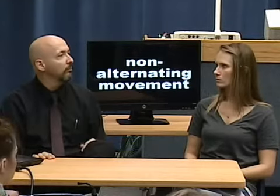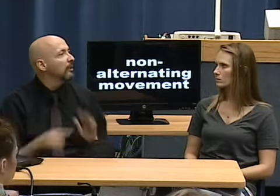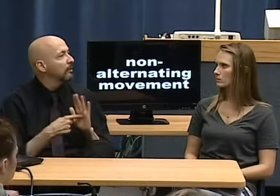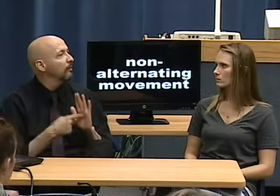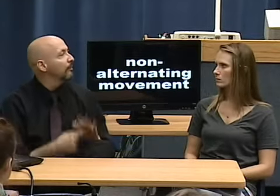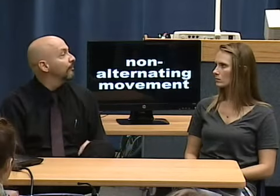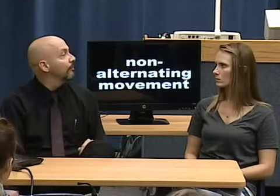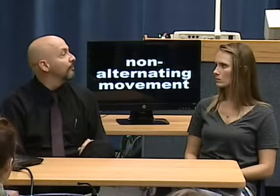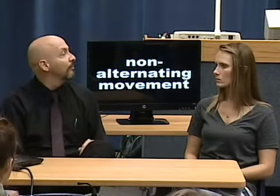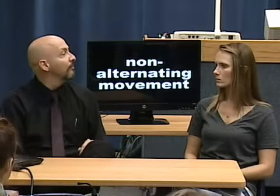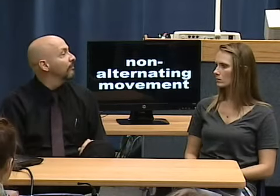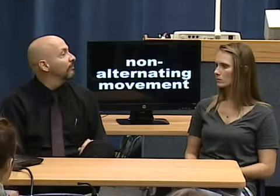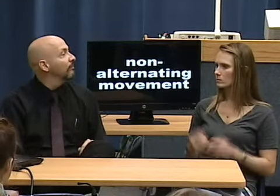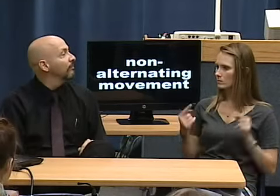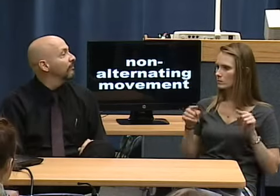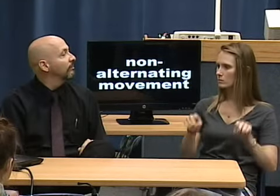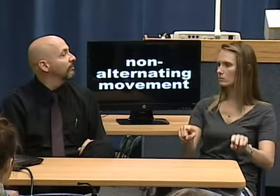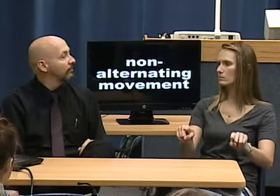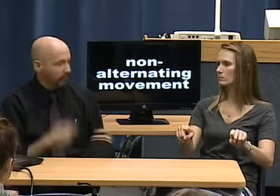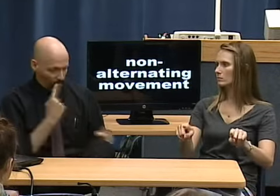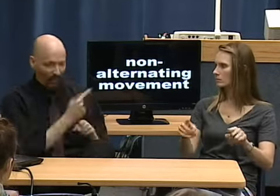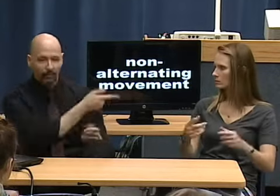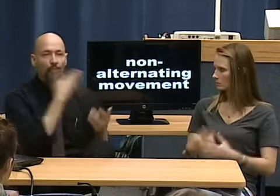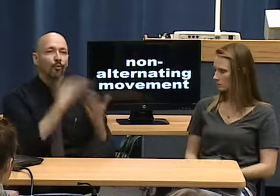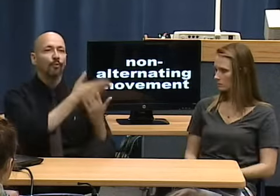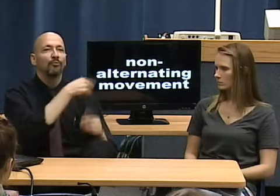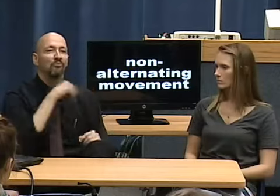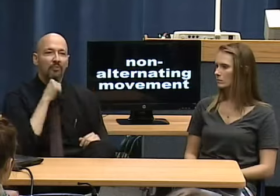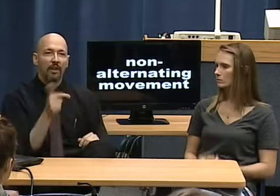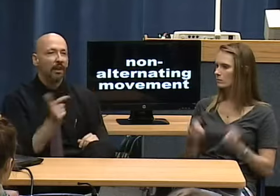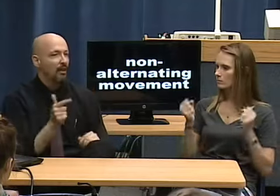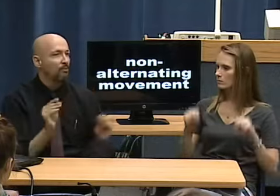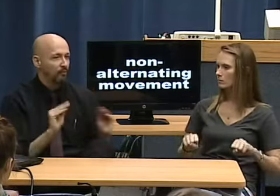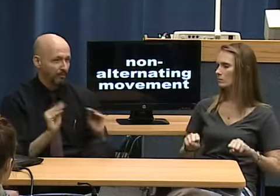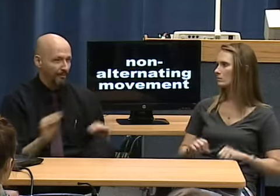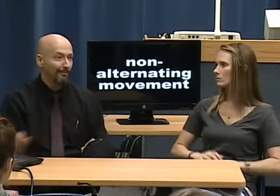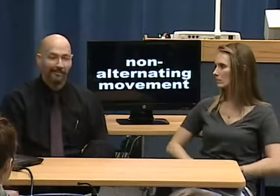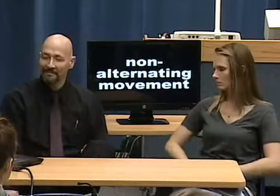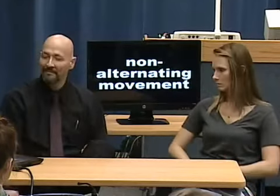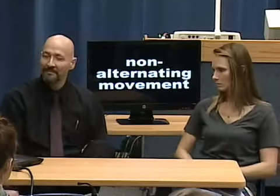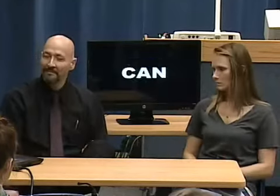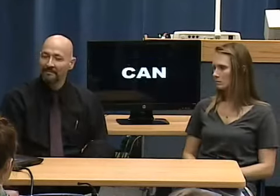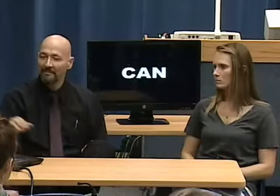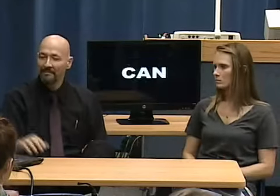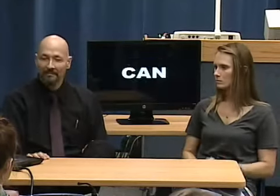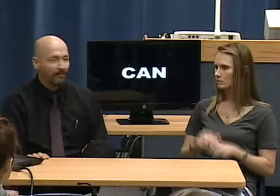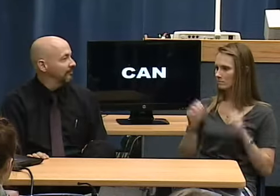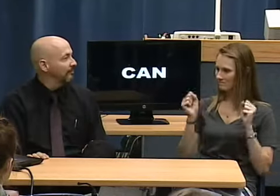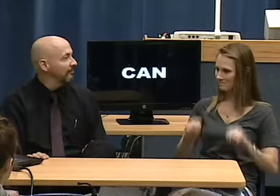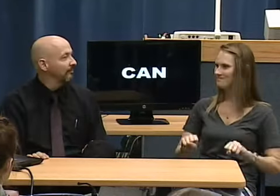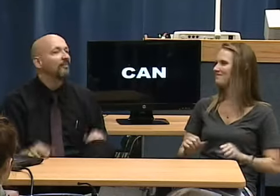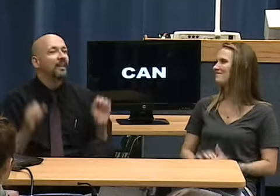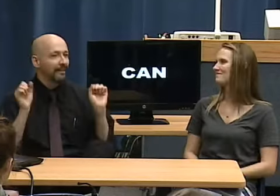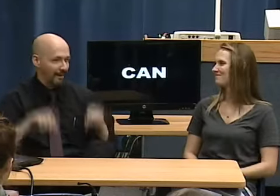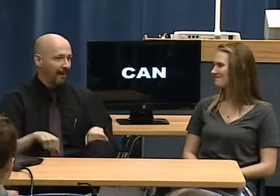Example? During. Right! Good. It's not an alternating movement. Can.